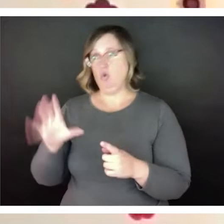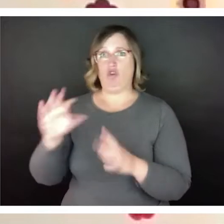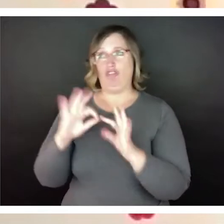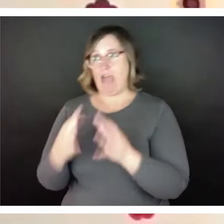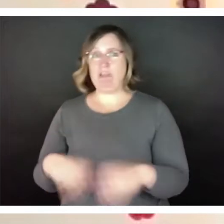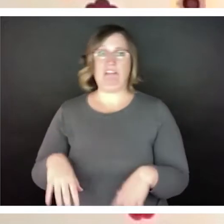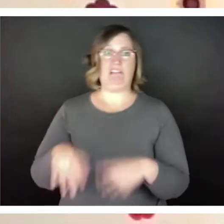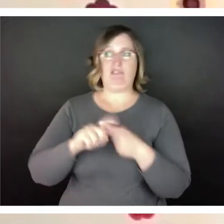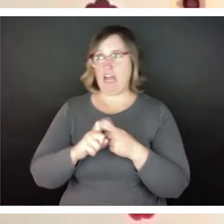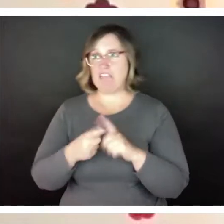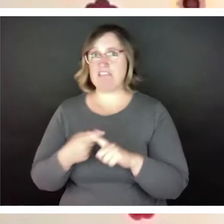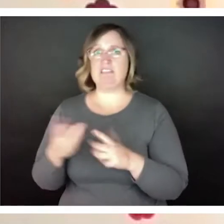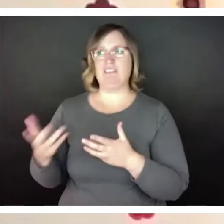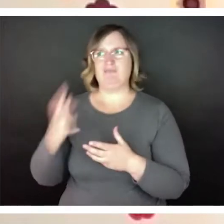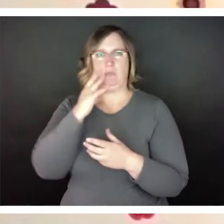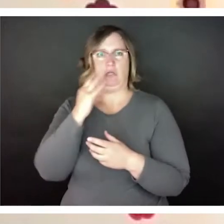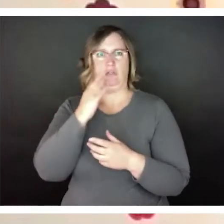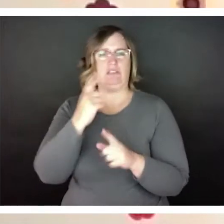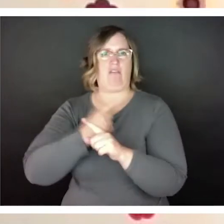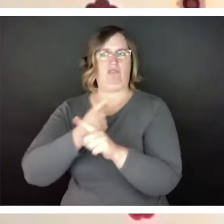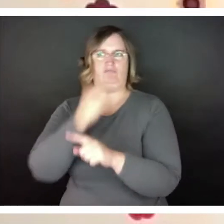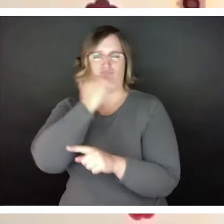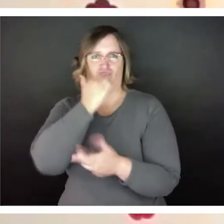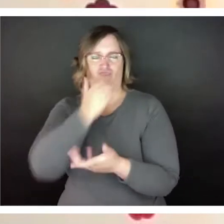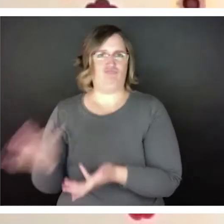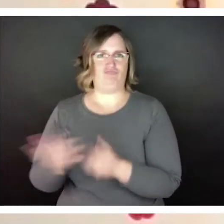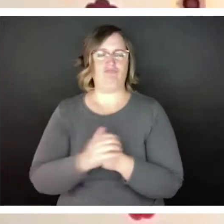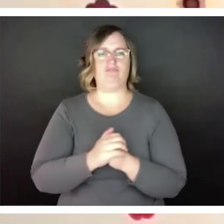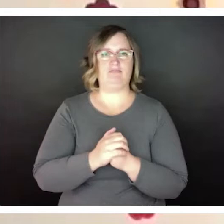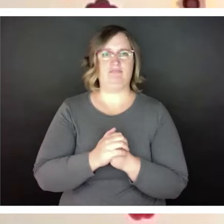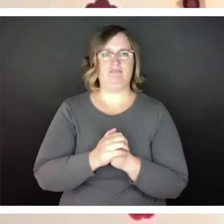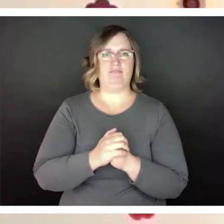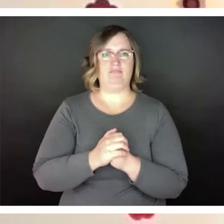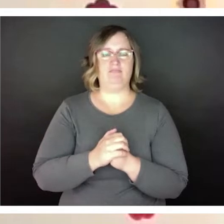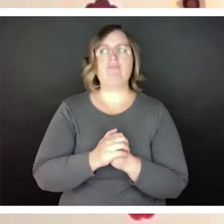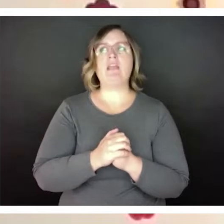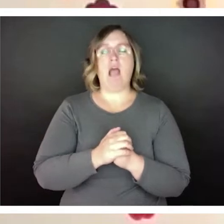and friends experience regularly. As you complete your degree programs,